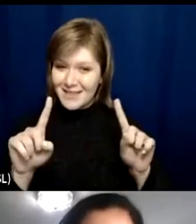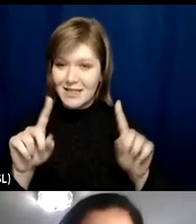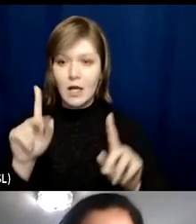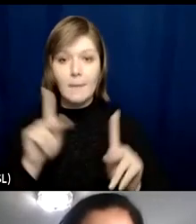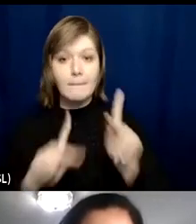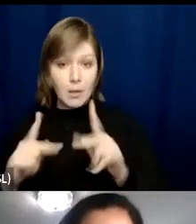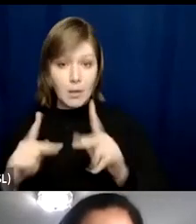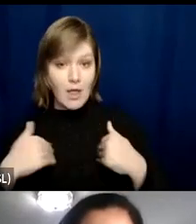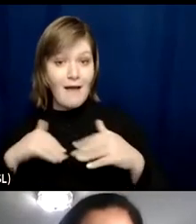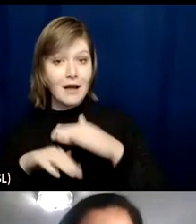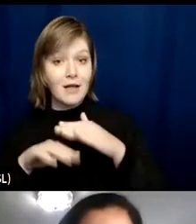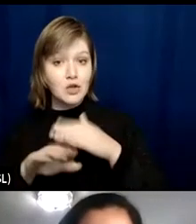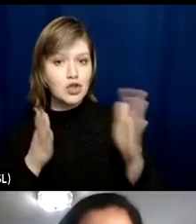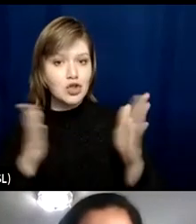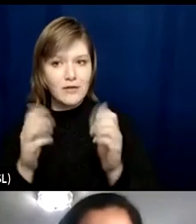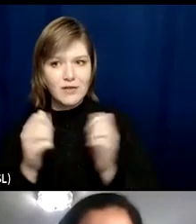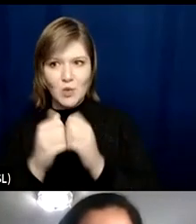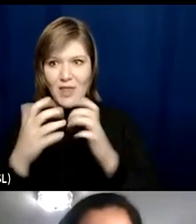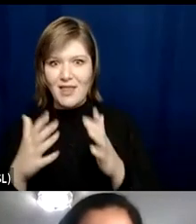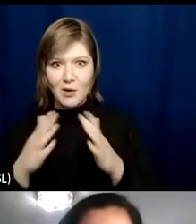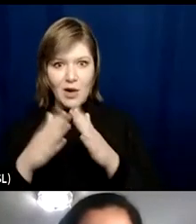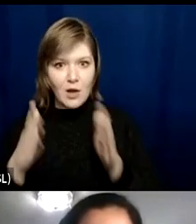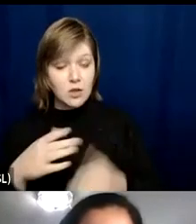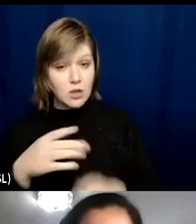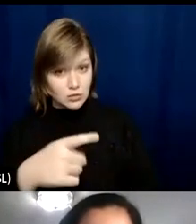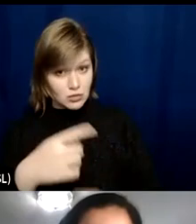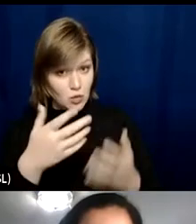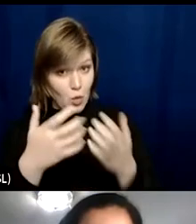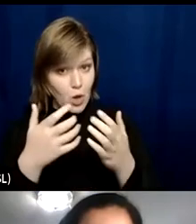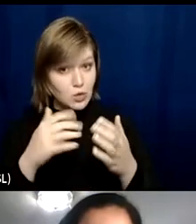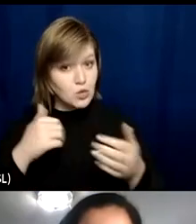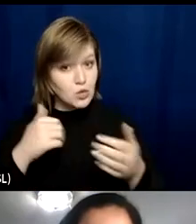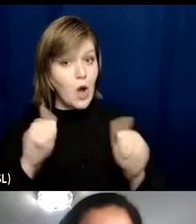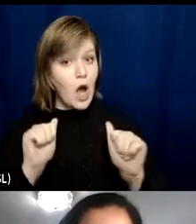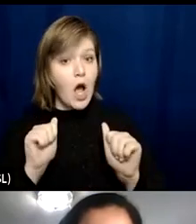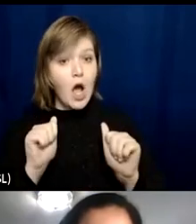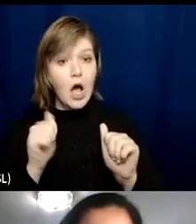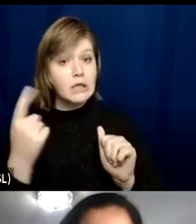While you are all responding, and keep these ideas coming I think it